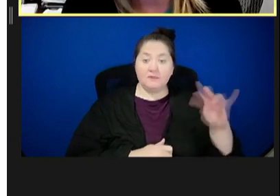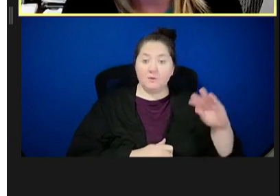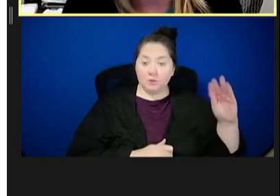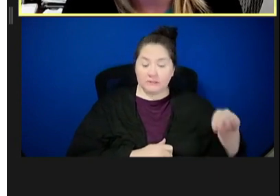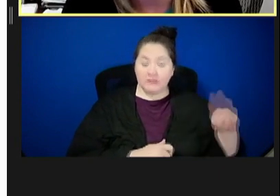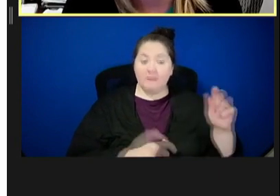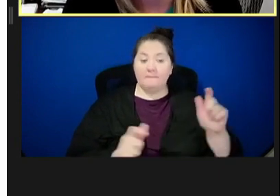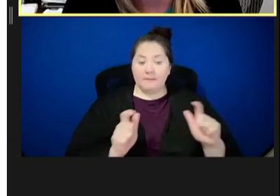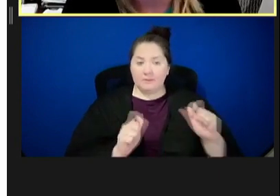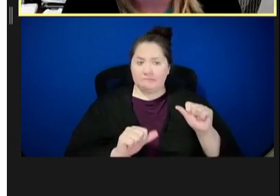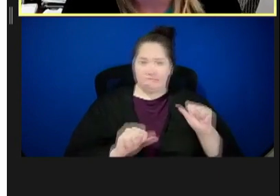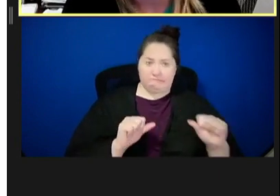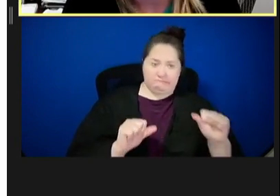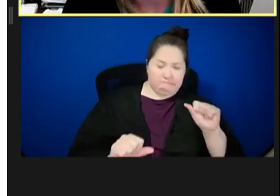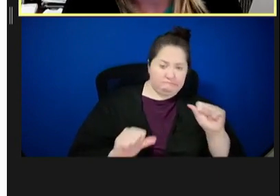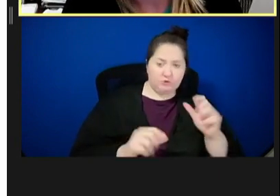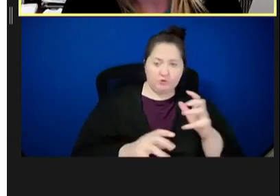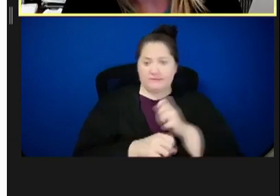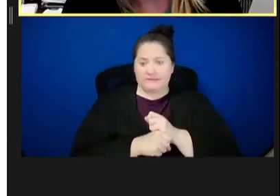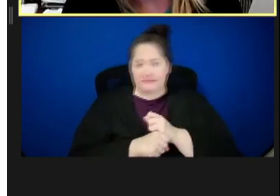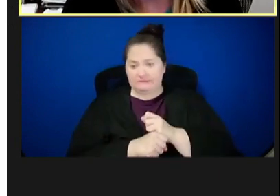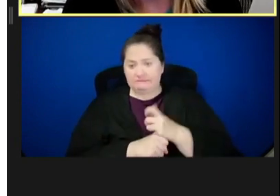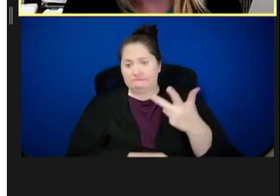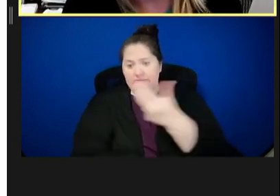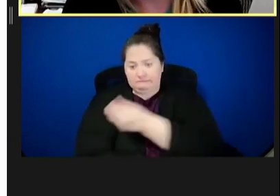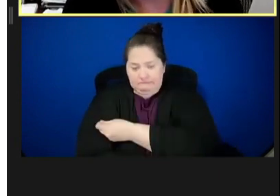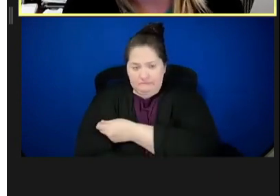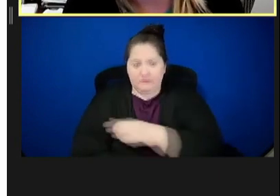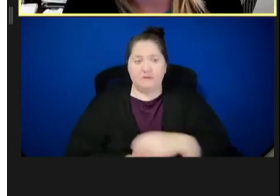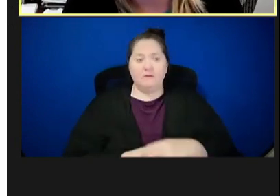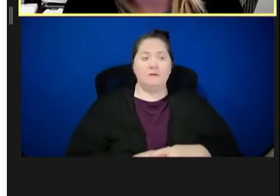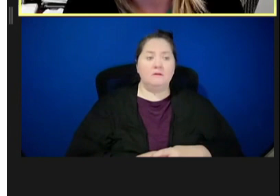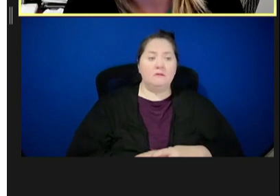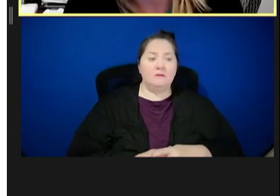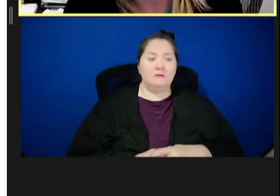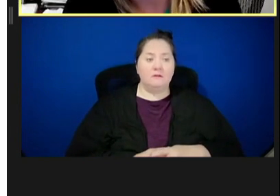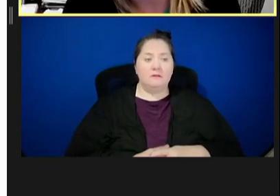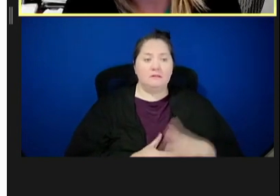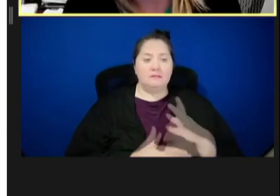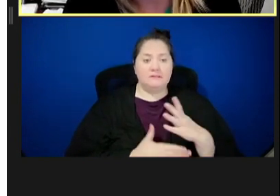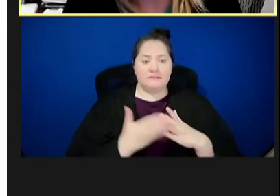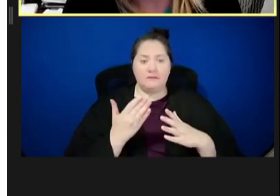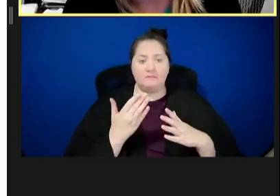were hesitant to receive the vaccine. You can see some of the notable demographic and predictive